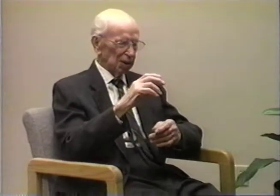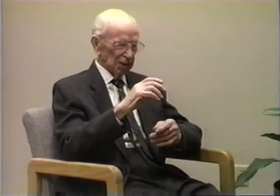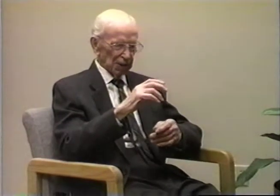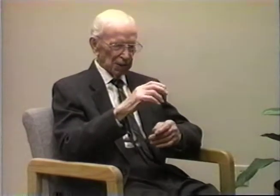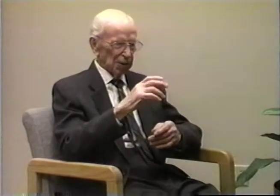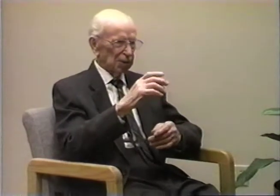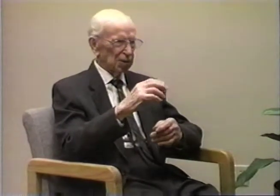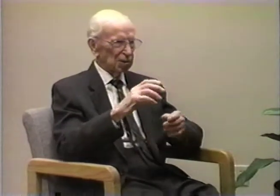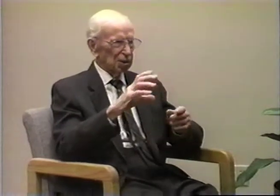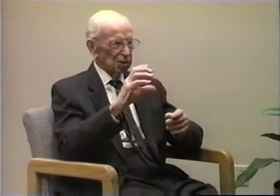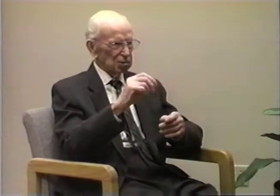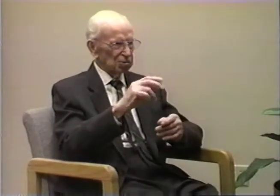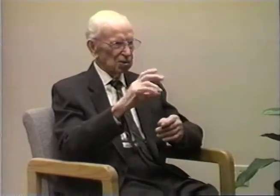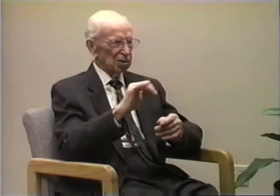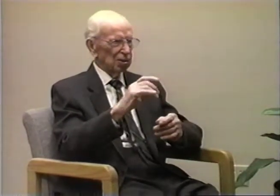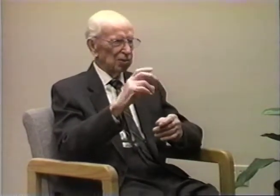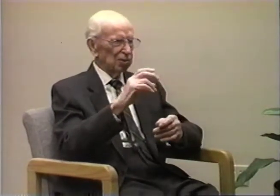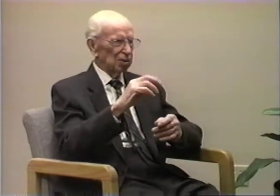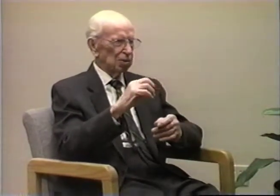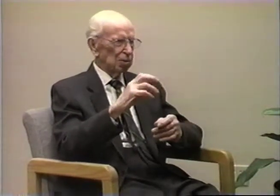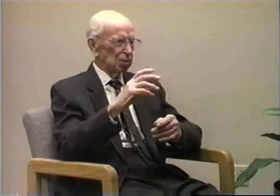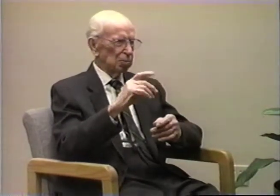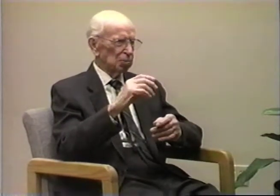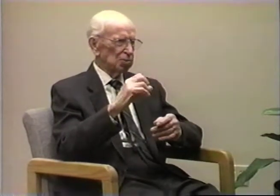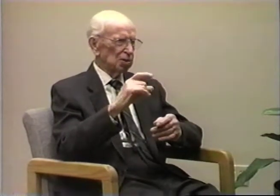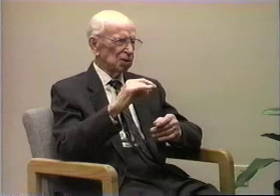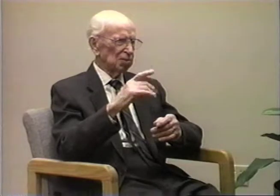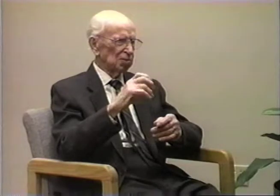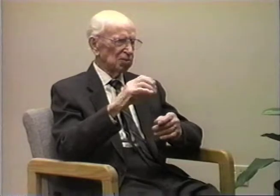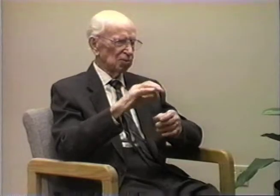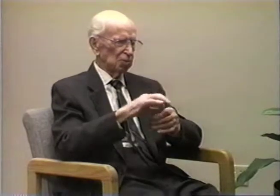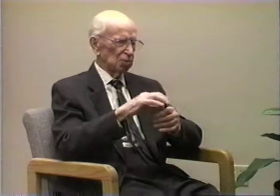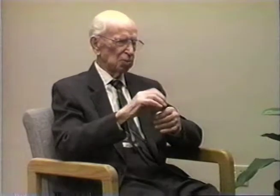This for the first time would allow a voice for each of the states,